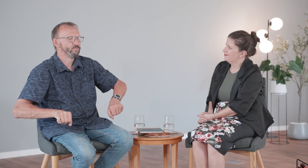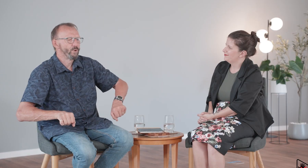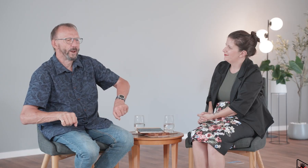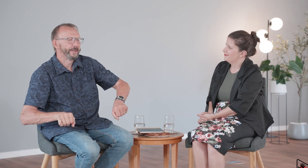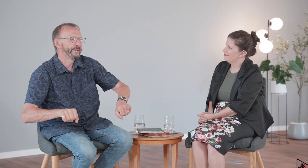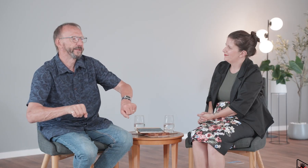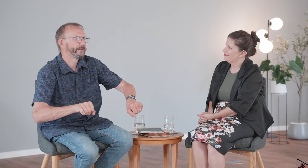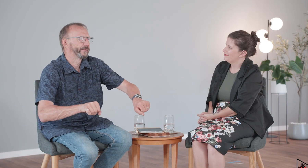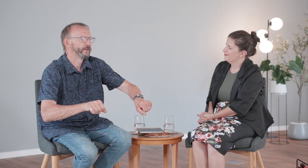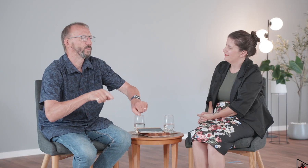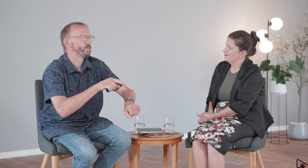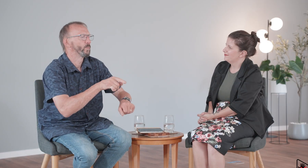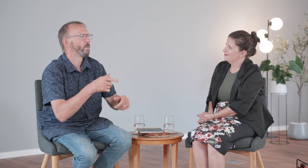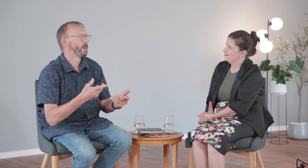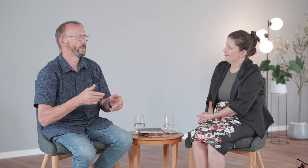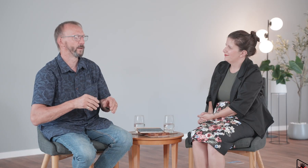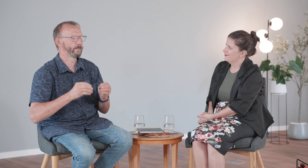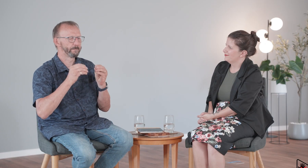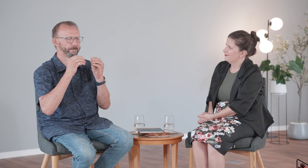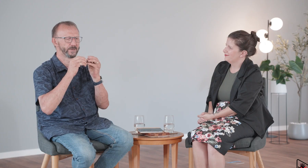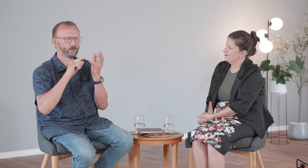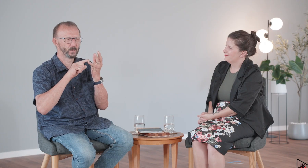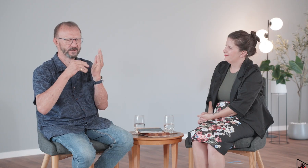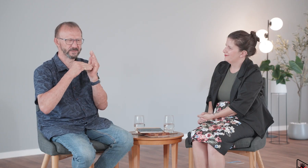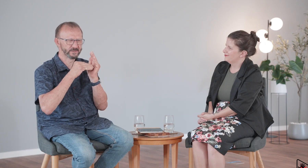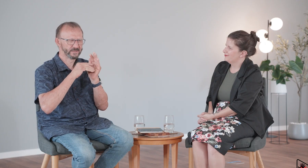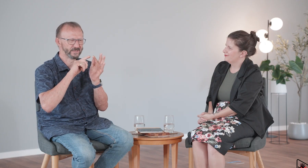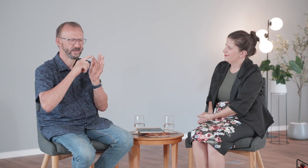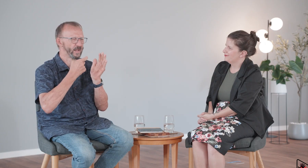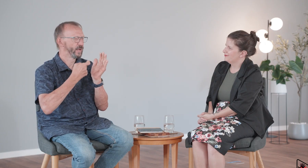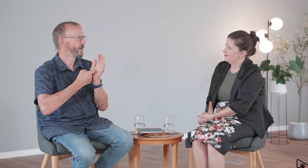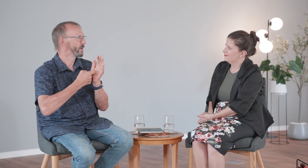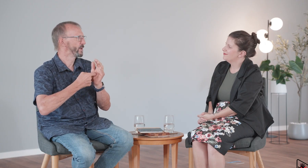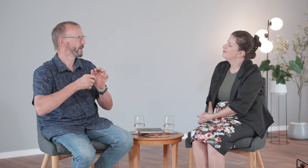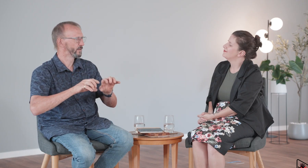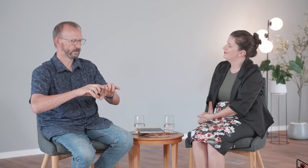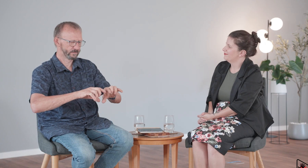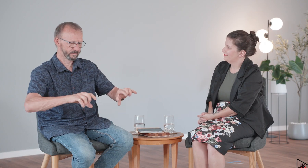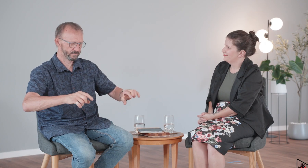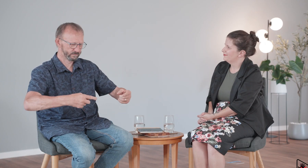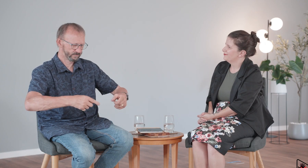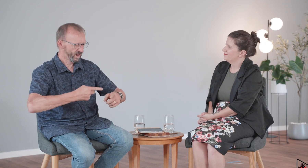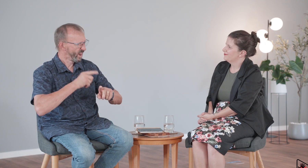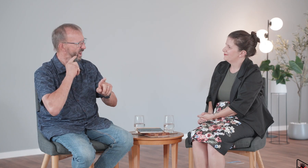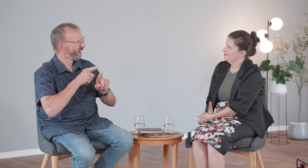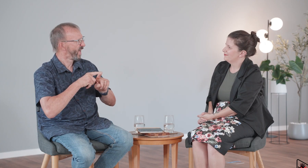So, these bits of wood I put on a trolley and I'll take that over to a machine called a Buzzer which